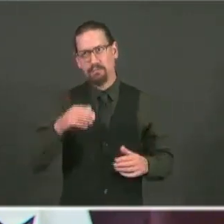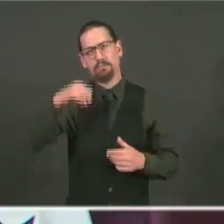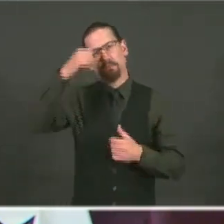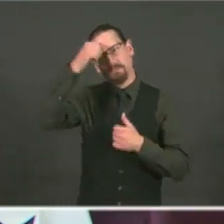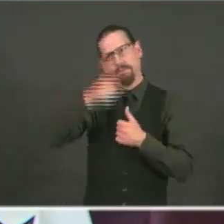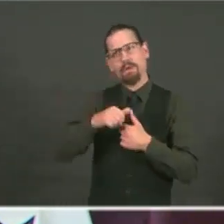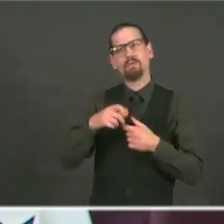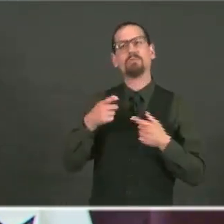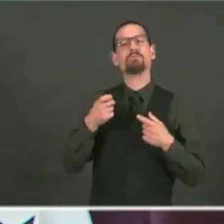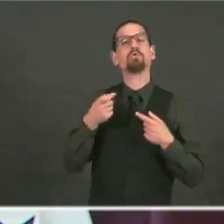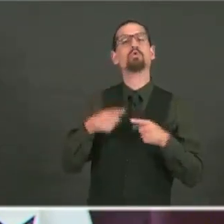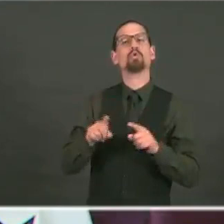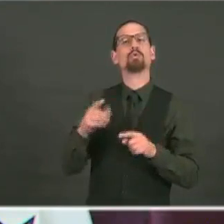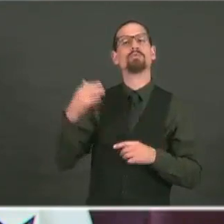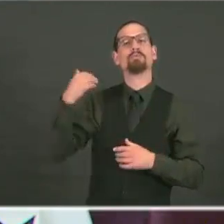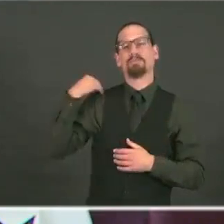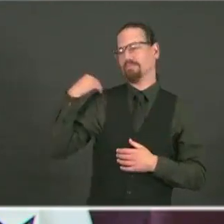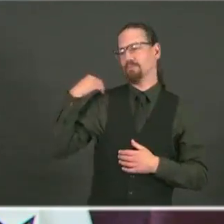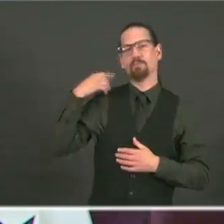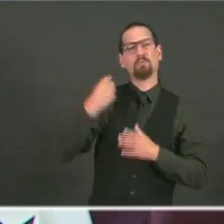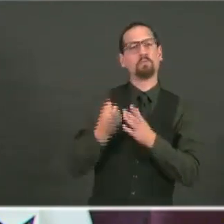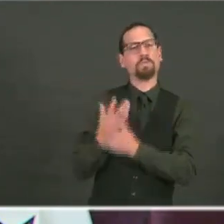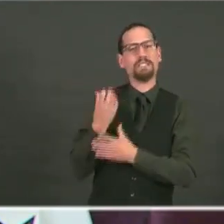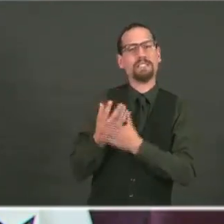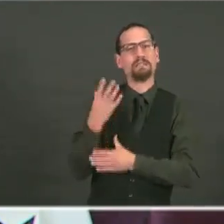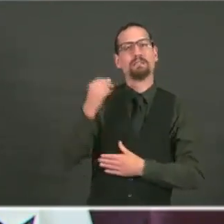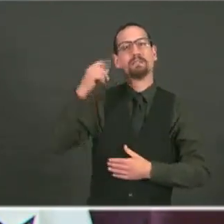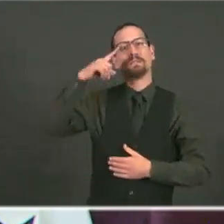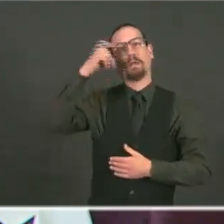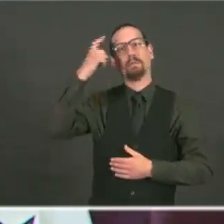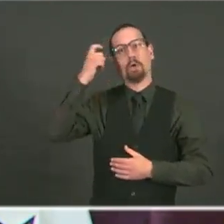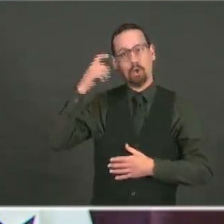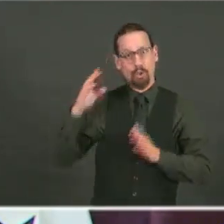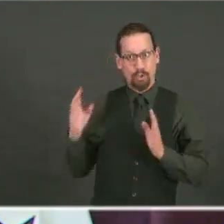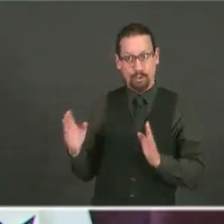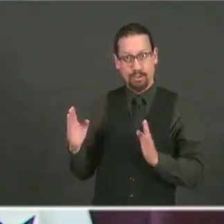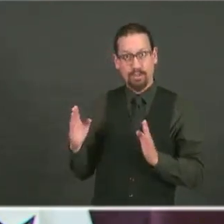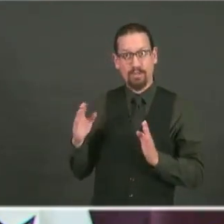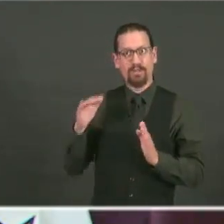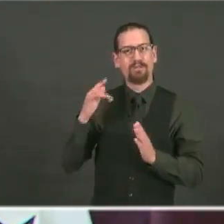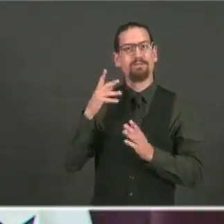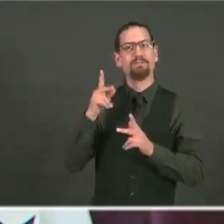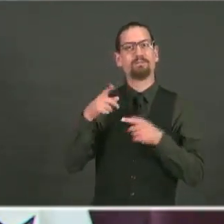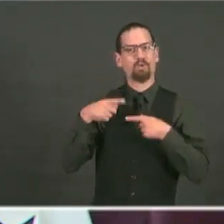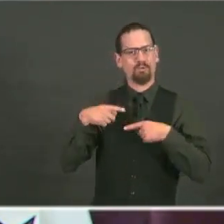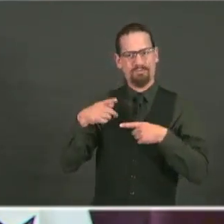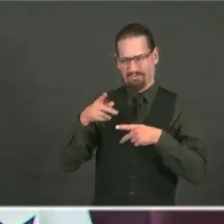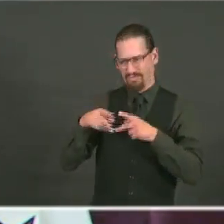SUMMER, EVEN WHEN WE HAD NOBODY IN SCHOOL, WE SAW CASES AMONG OUR SCHOOL COMMUNITY OR SOME